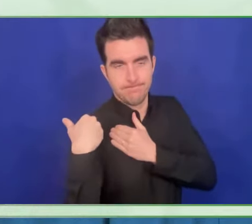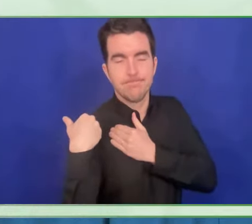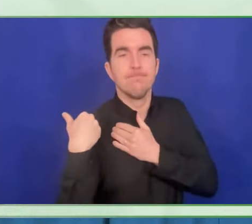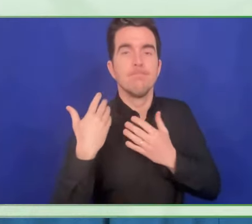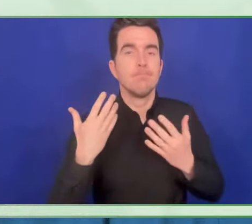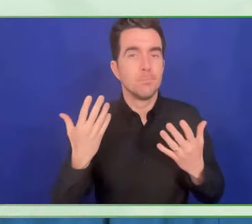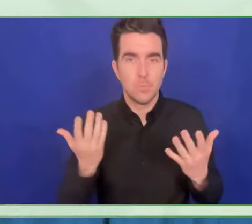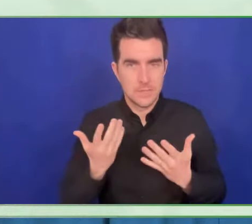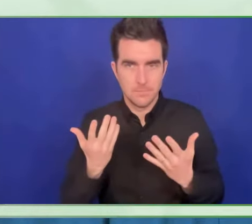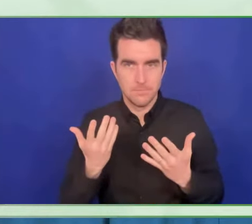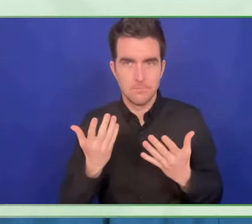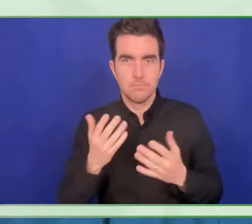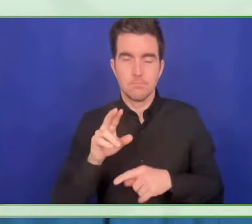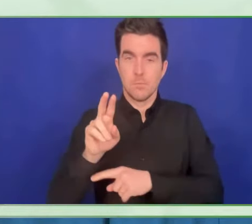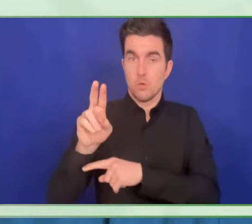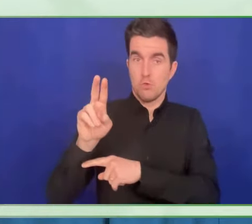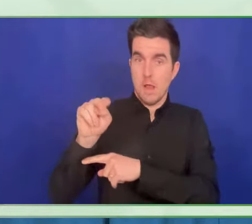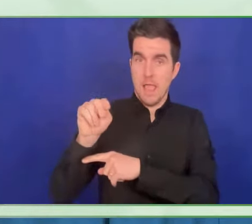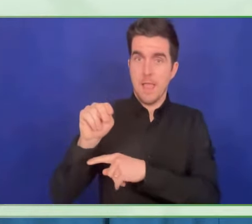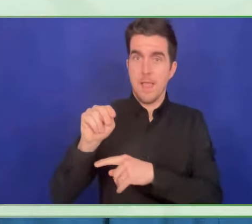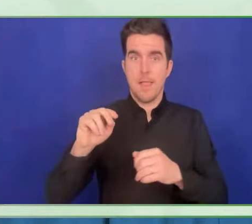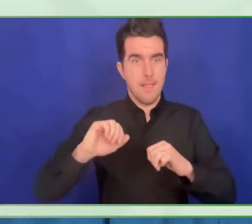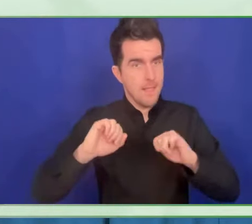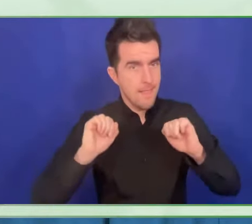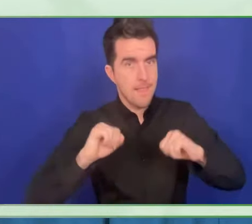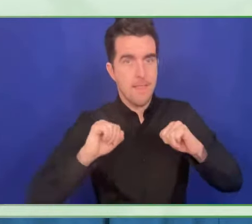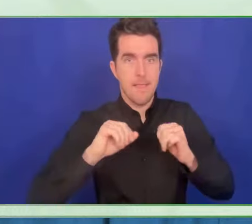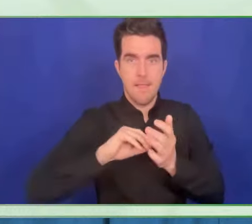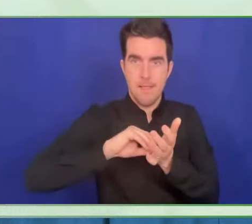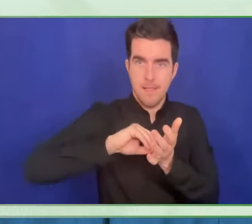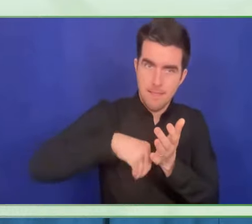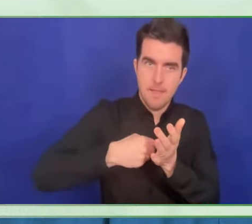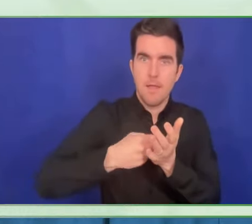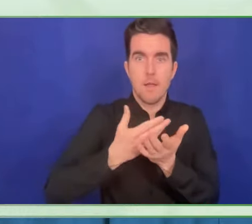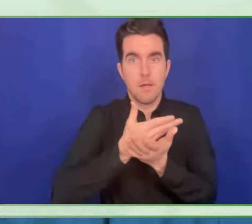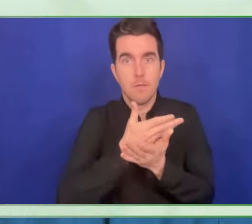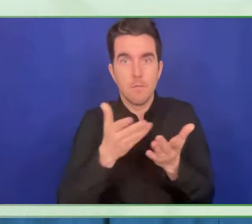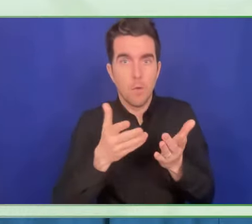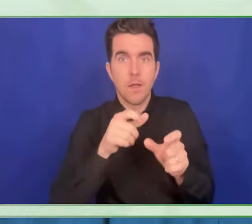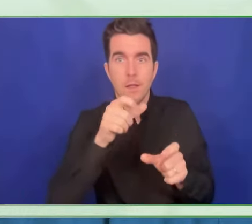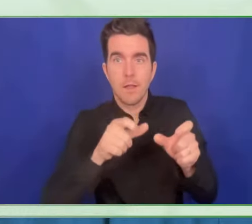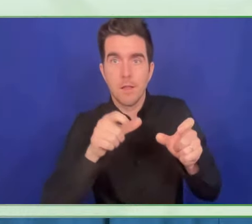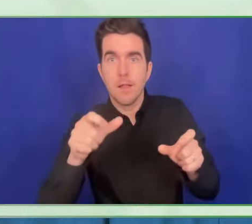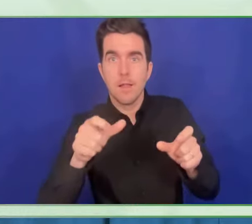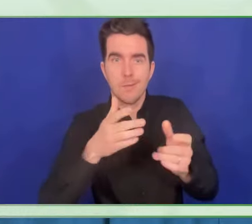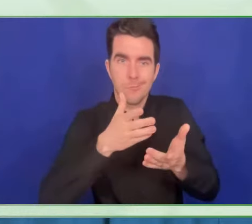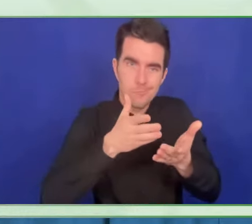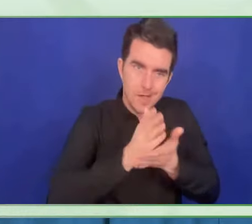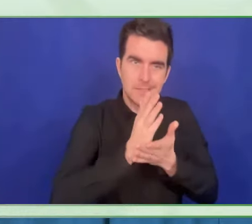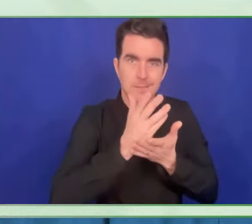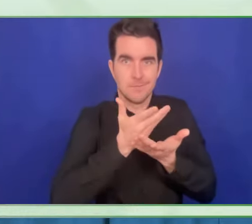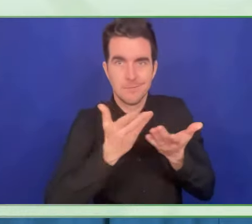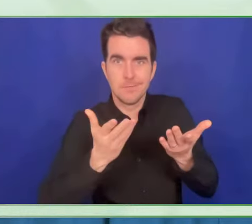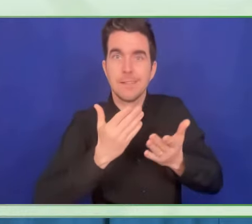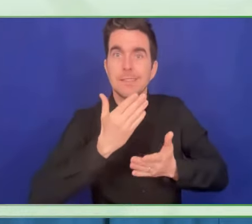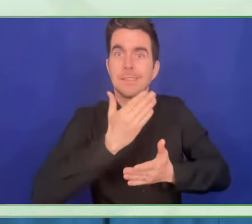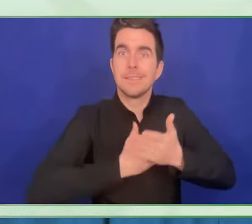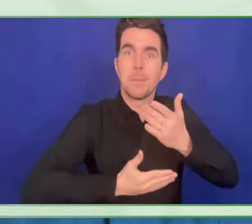With this presentation I am going to do two things.